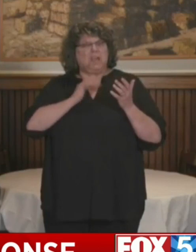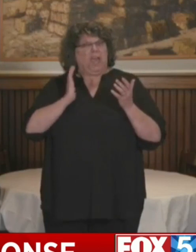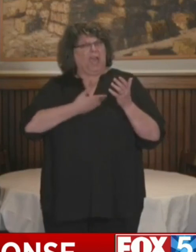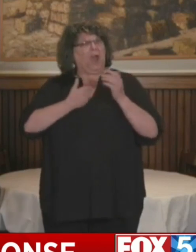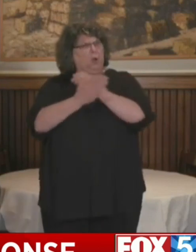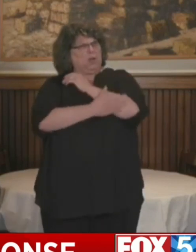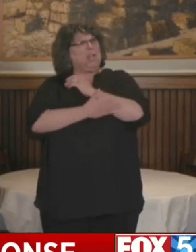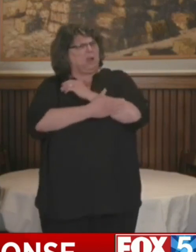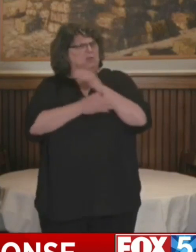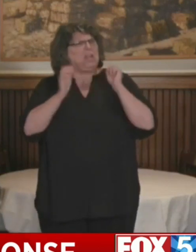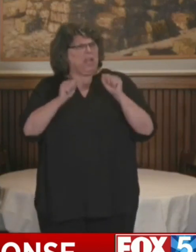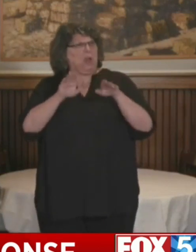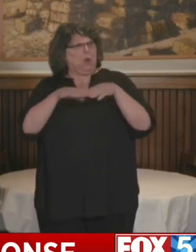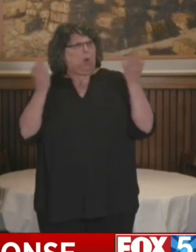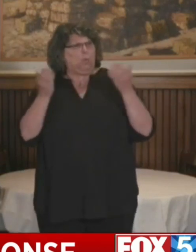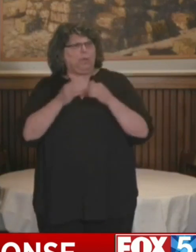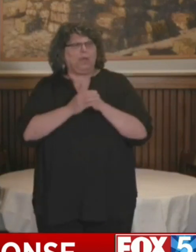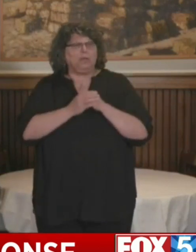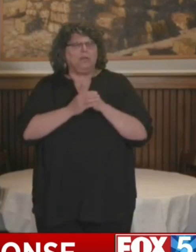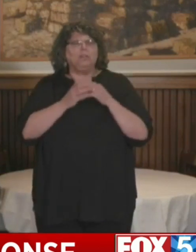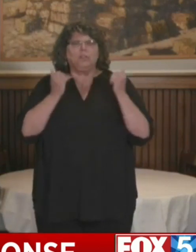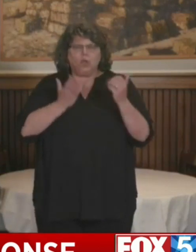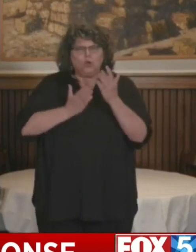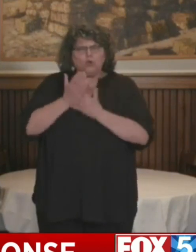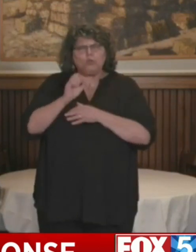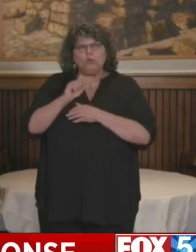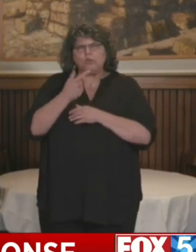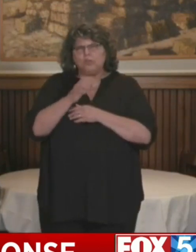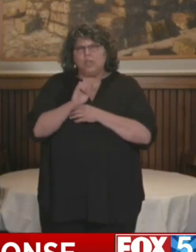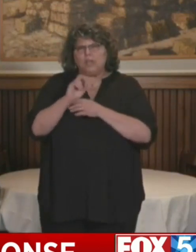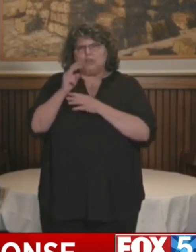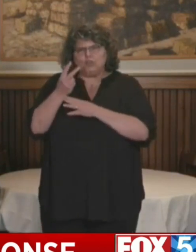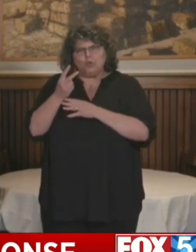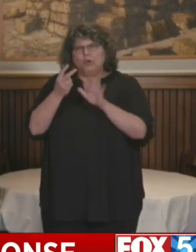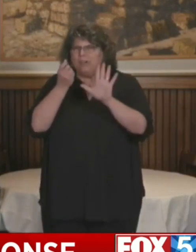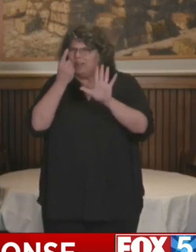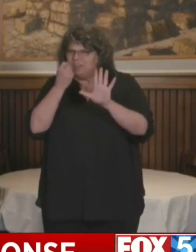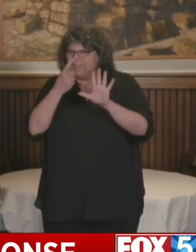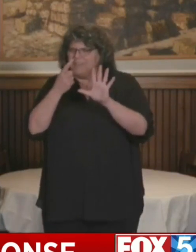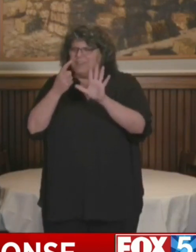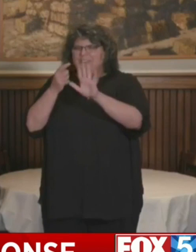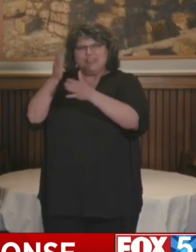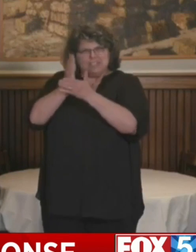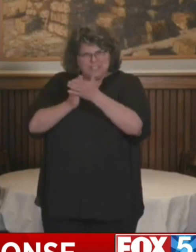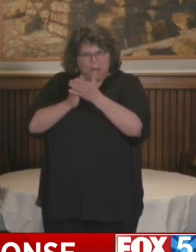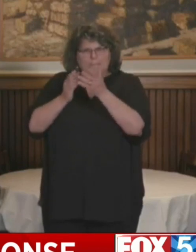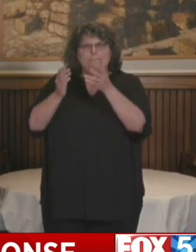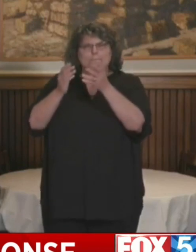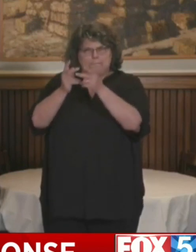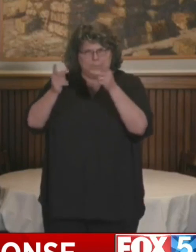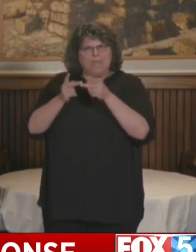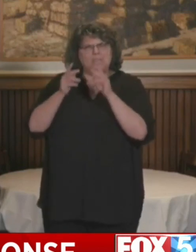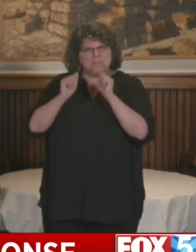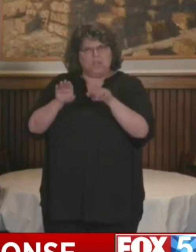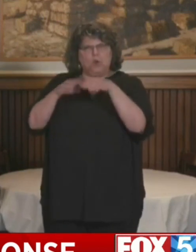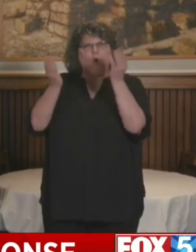GOVERNOR SAID TODAY'S CRITERIA THAT WE'RE ANNOUNCING FOR A ELIGIBILITY TO ATTORNEY ASKED